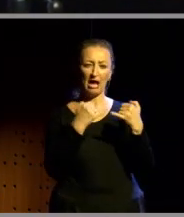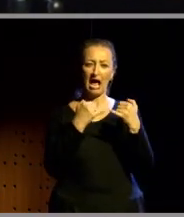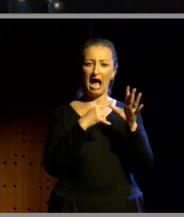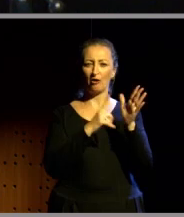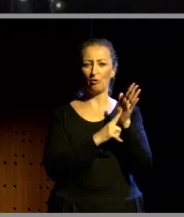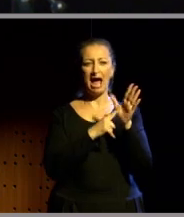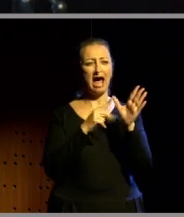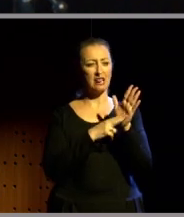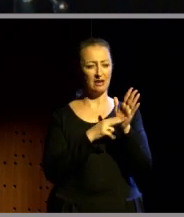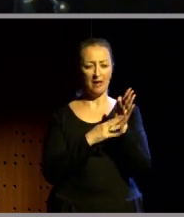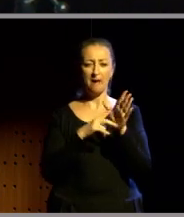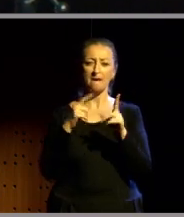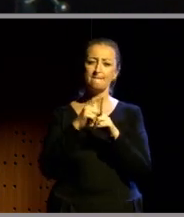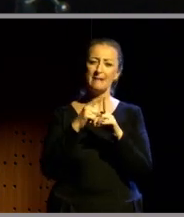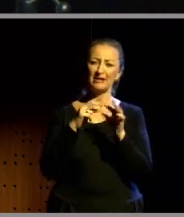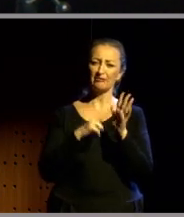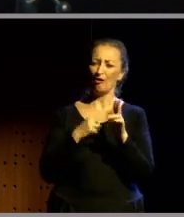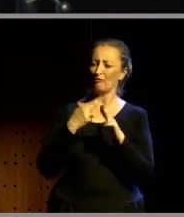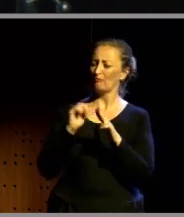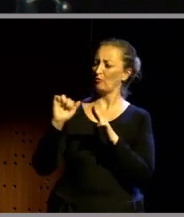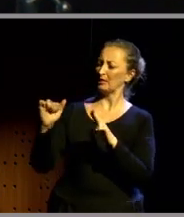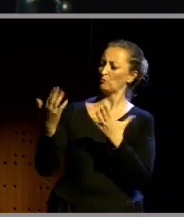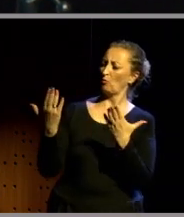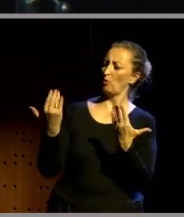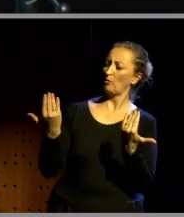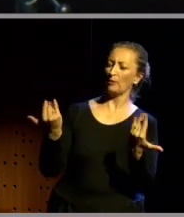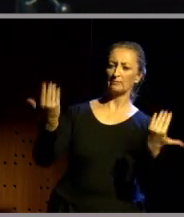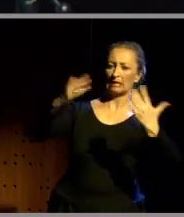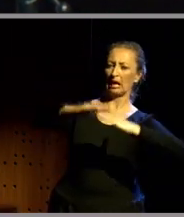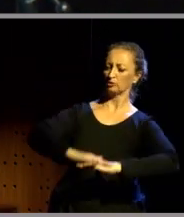us to beautiful Gadigal country.